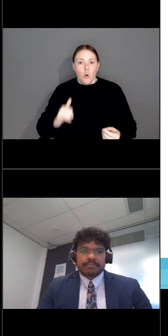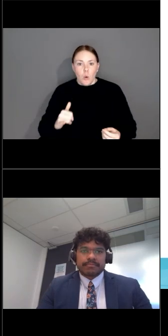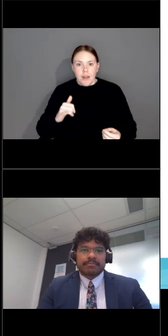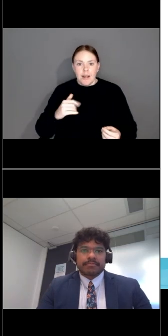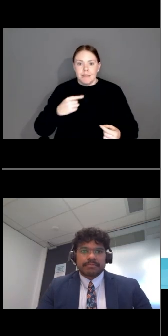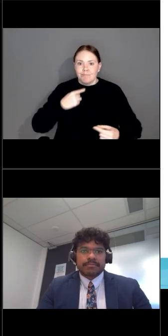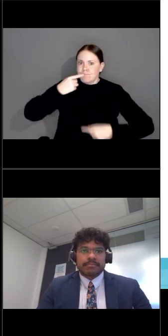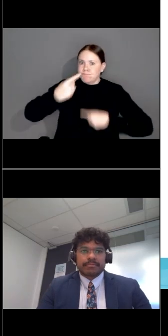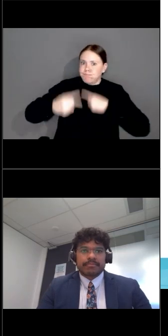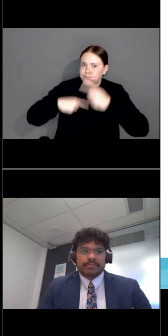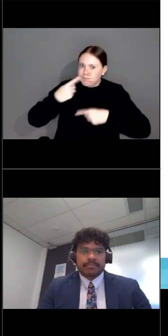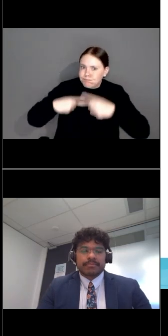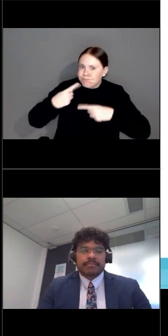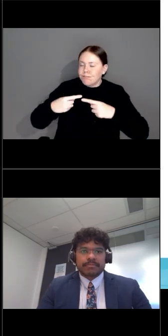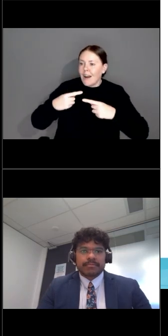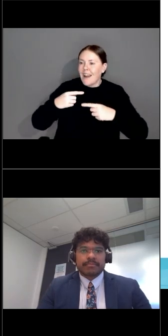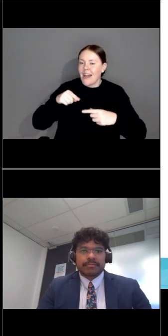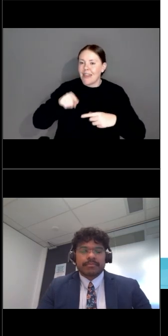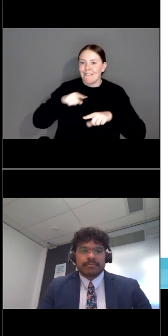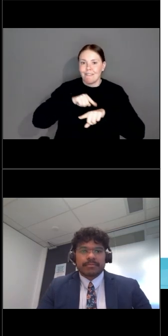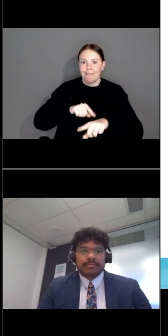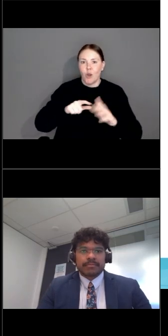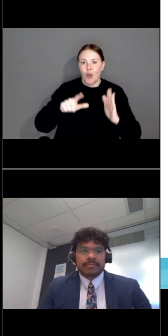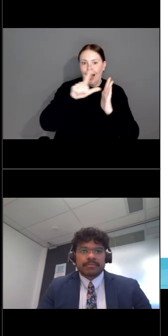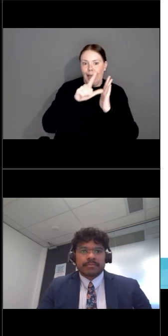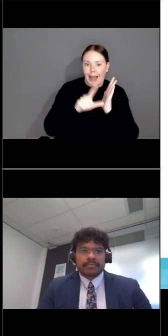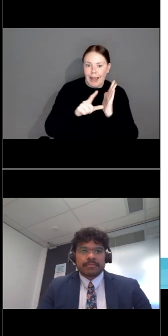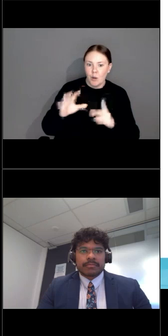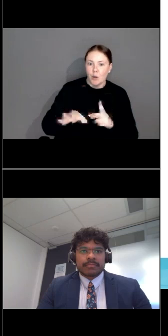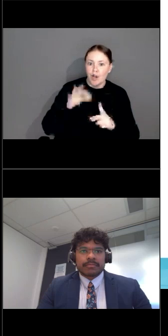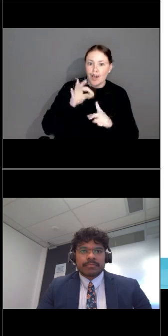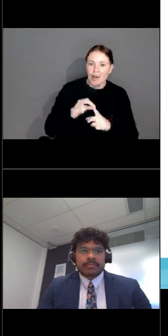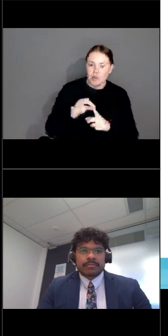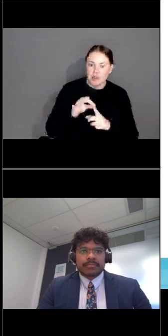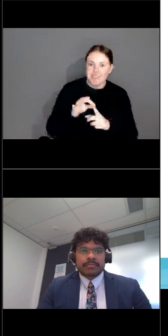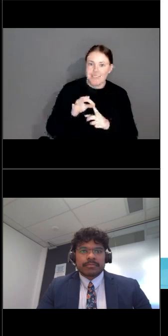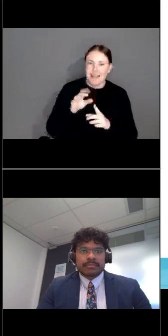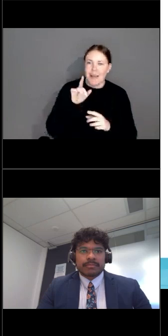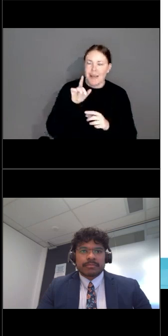is or or what um a police protection notice is for example it's a prompt for you just some